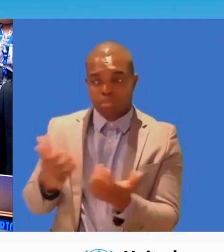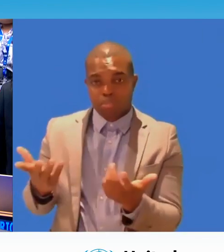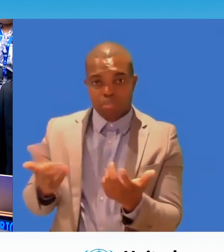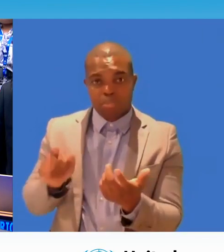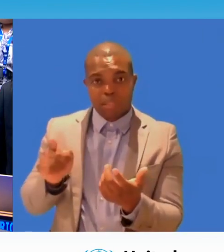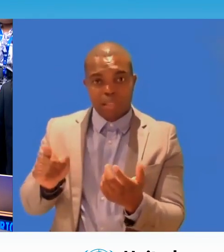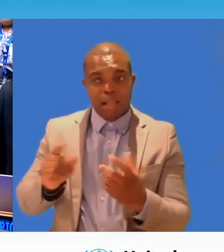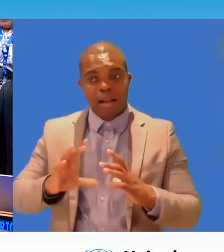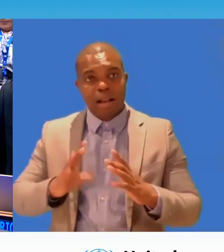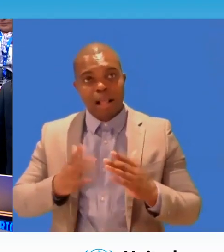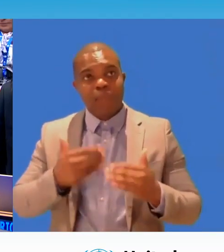long